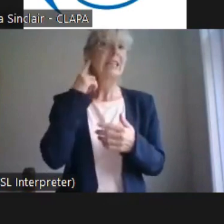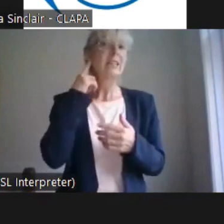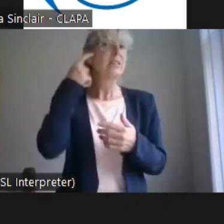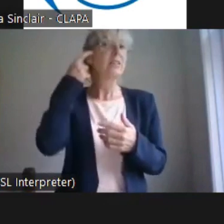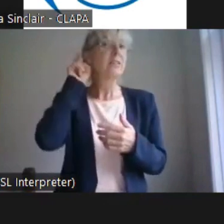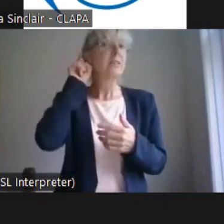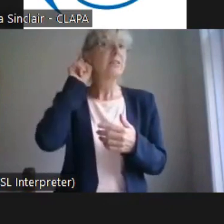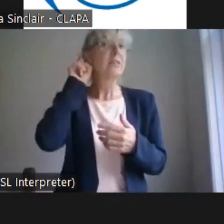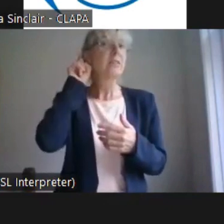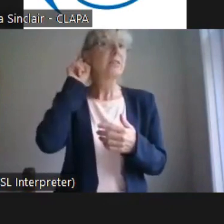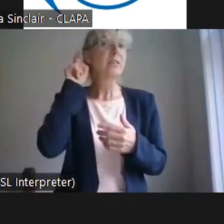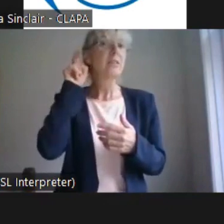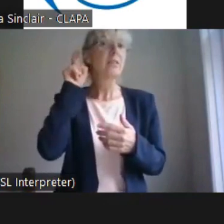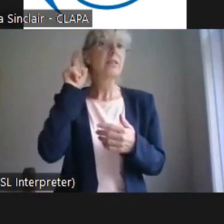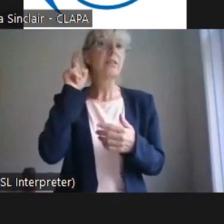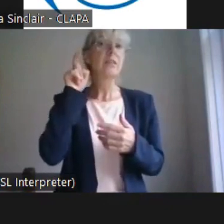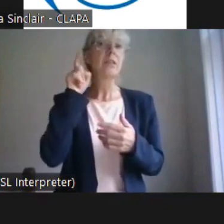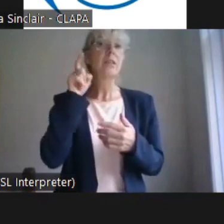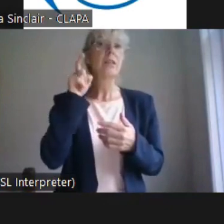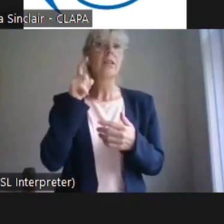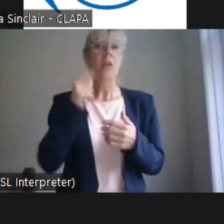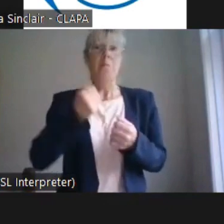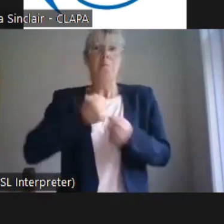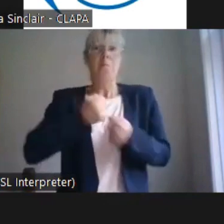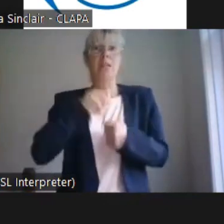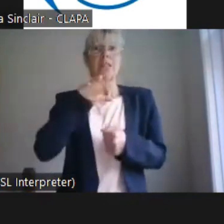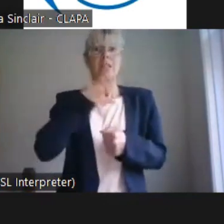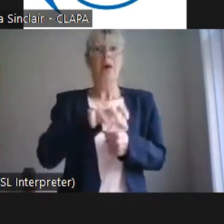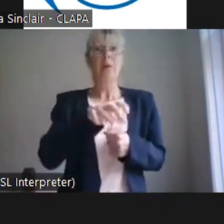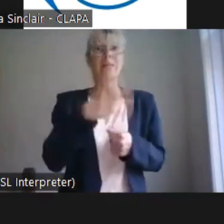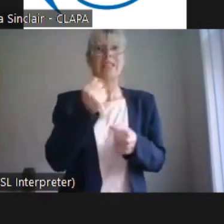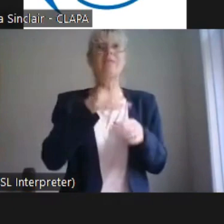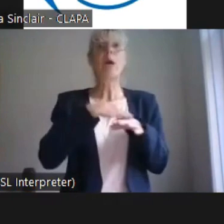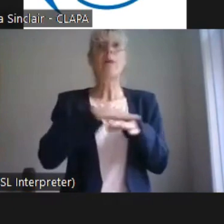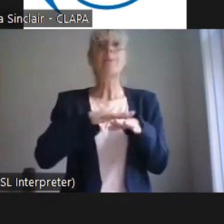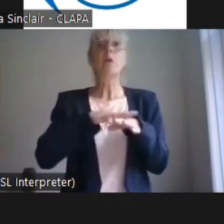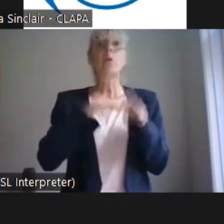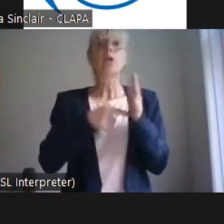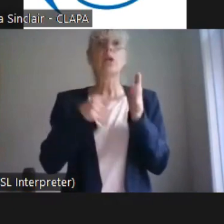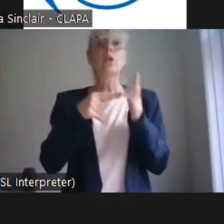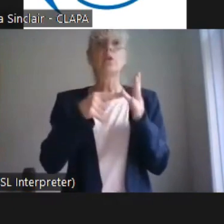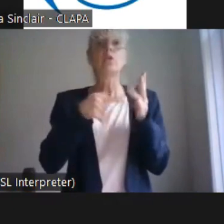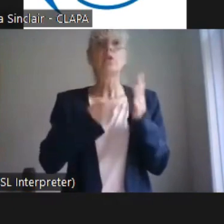we're fitting the Bluetooth ones you can link up with your phone um your mobile phone stream